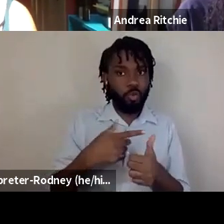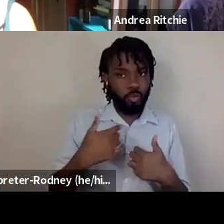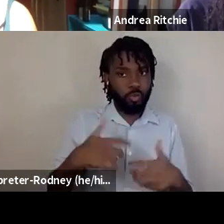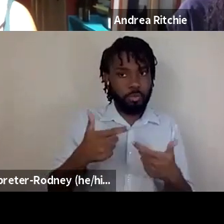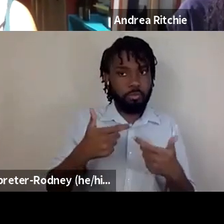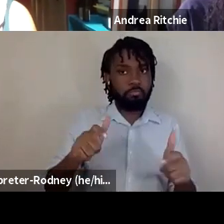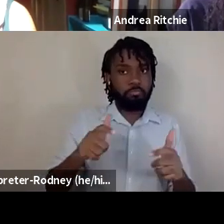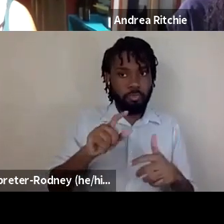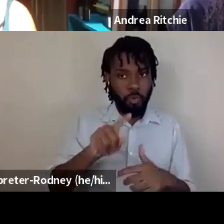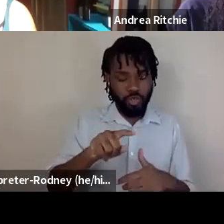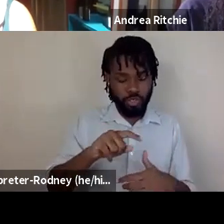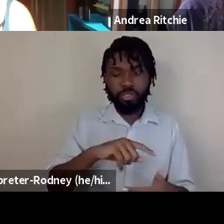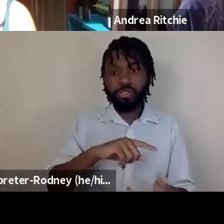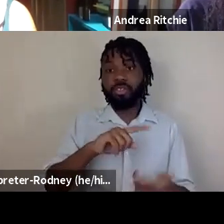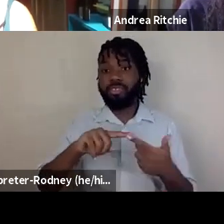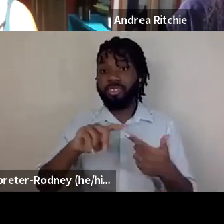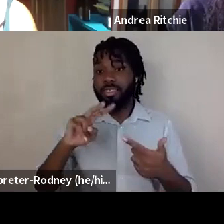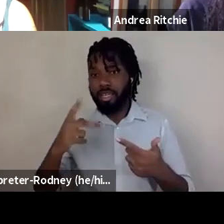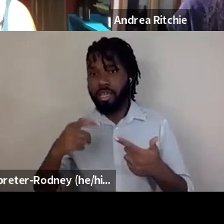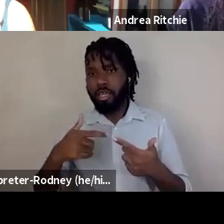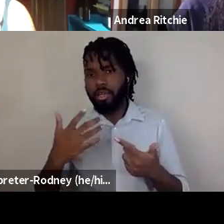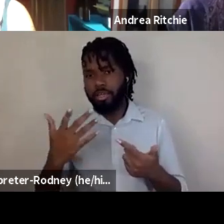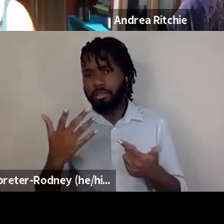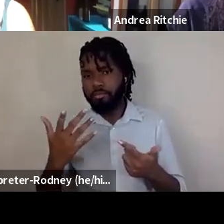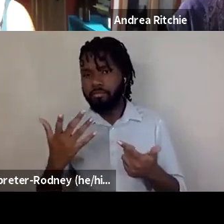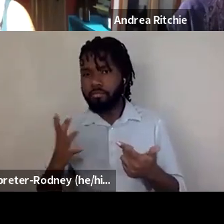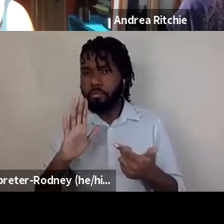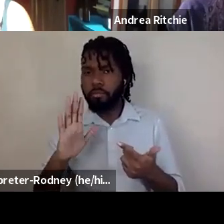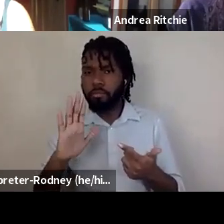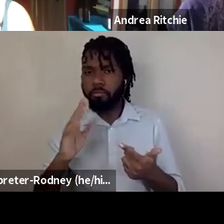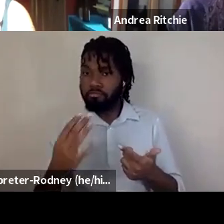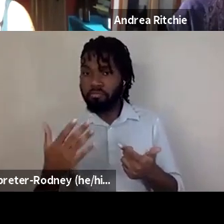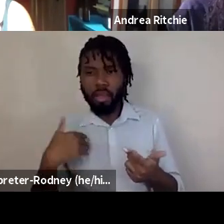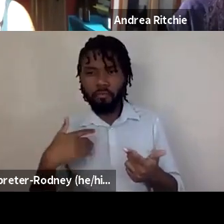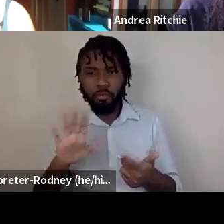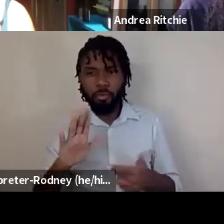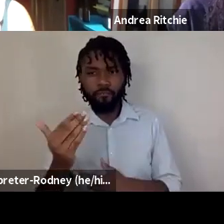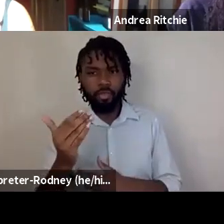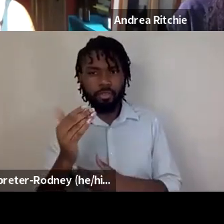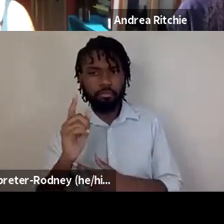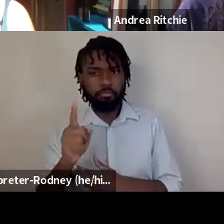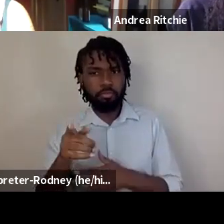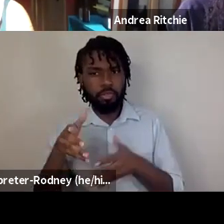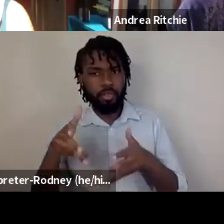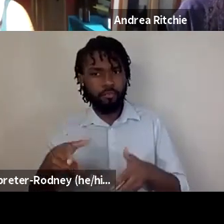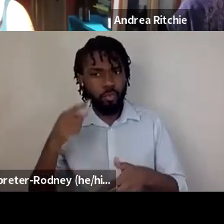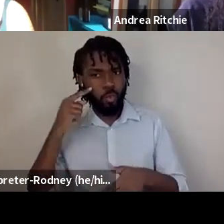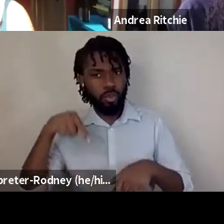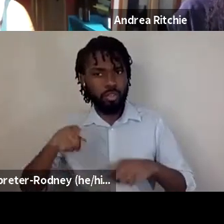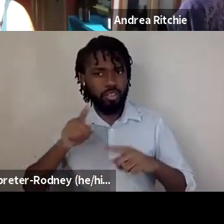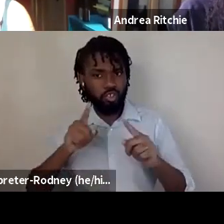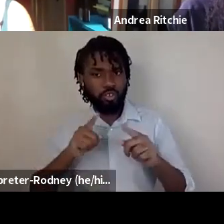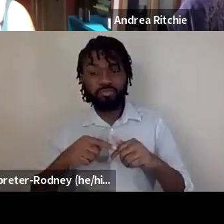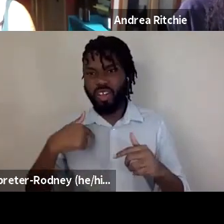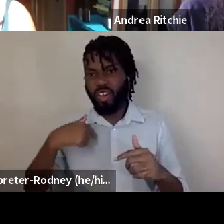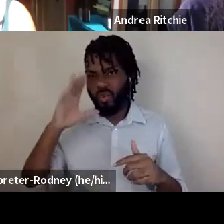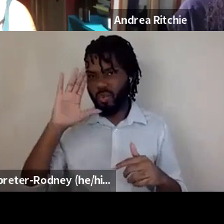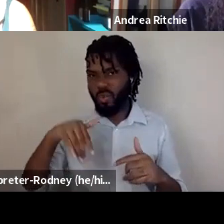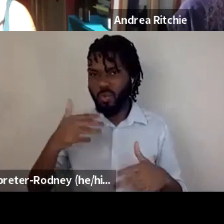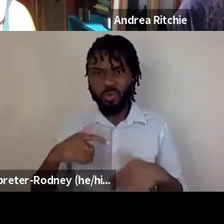And we have about, we have around 15 minutes left for this conversation. I know, it went really quickly.